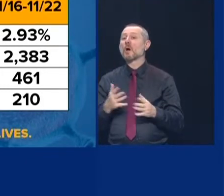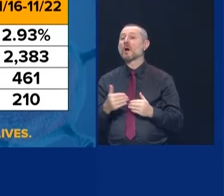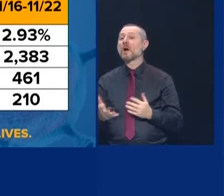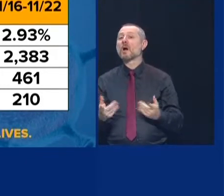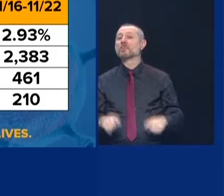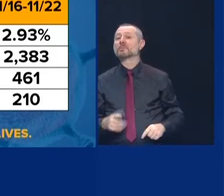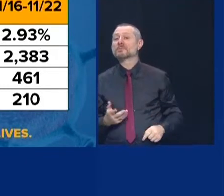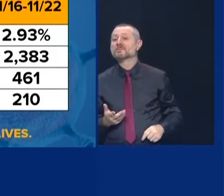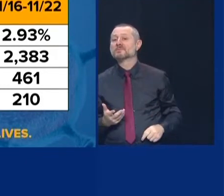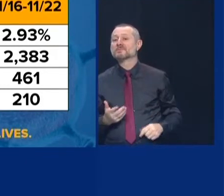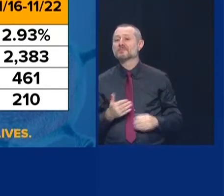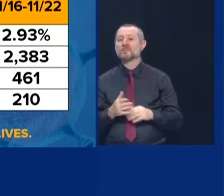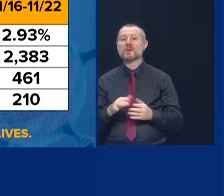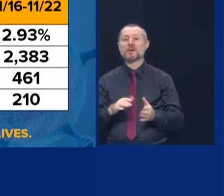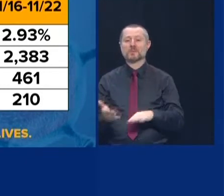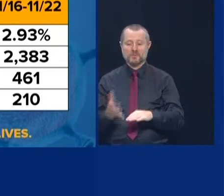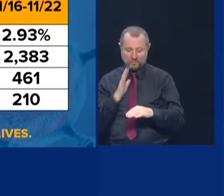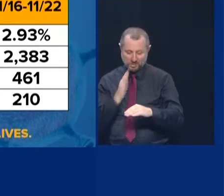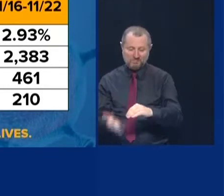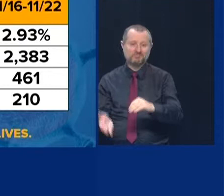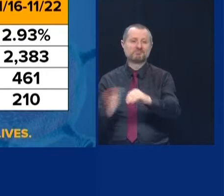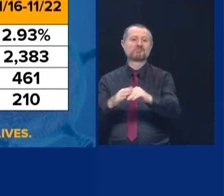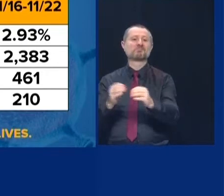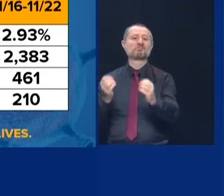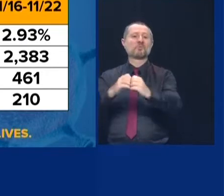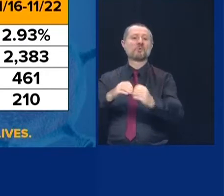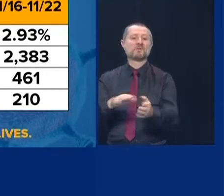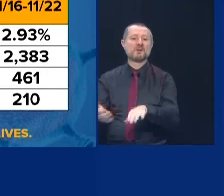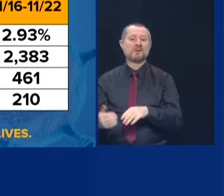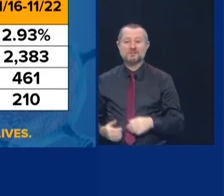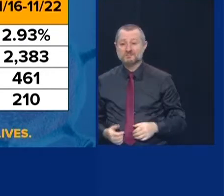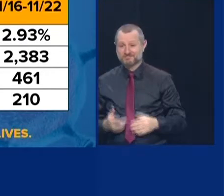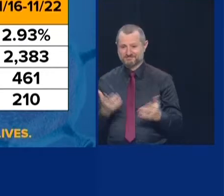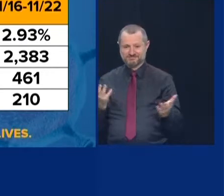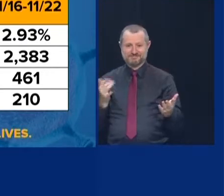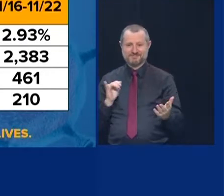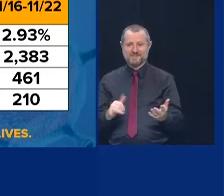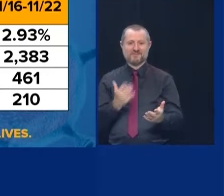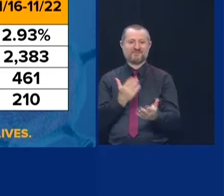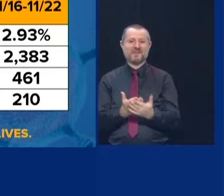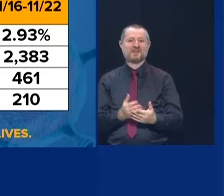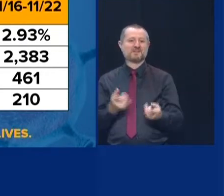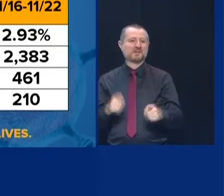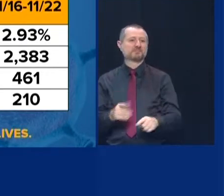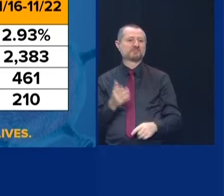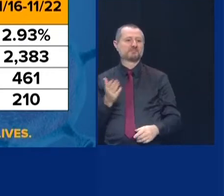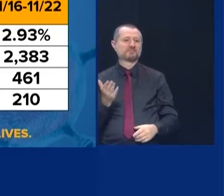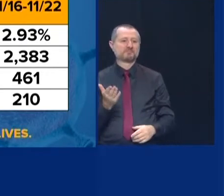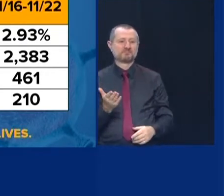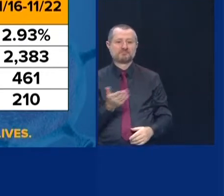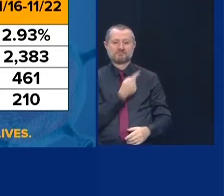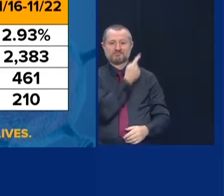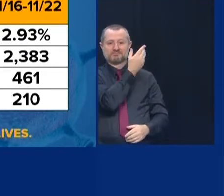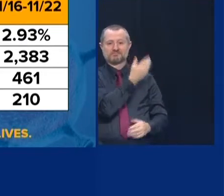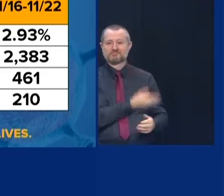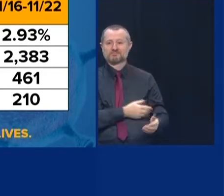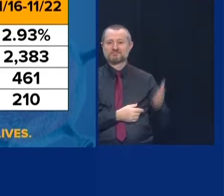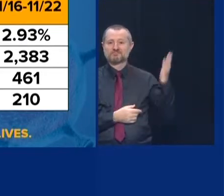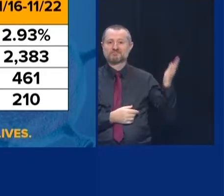INTENSIVE CARE GOES UP. THEN THE NUMBER OF PEOPLE ON INTUBATION GOES UP. AND THEN THE NUMBER OF PEOPLE WHO DIE GOES UP.